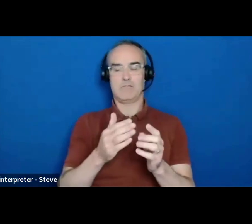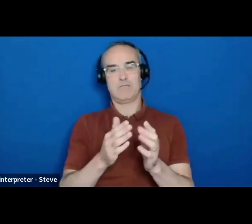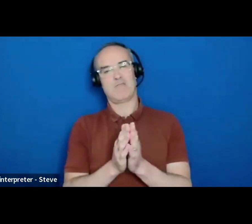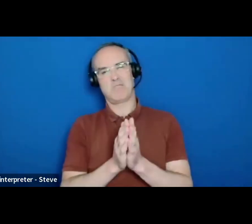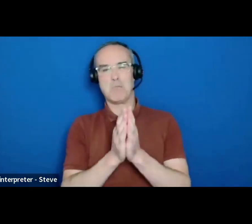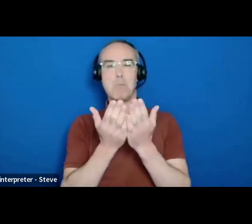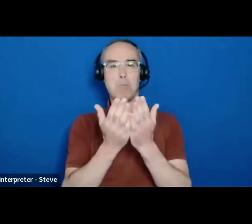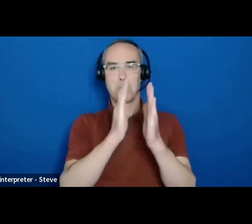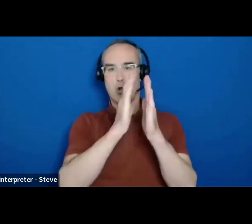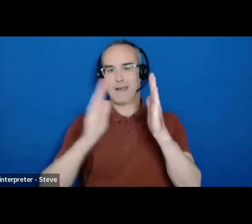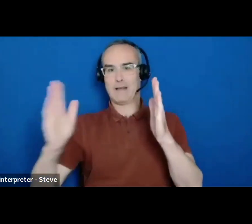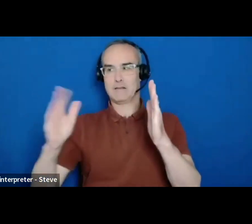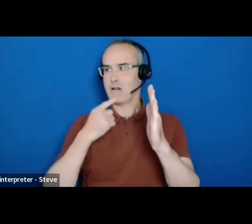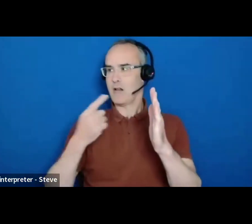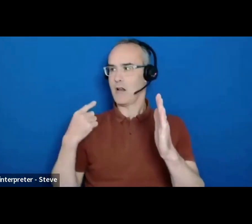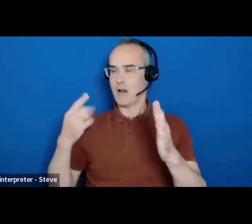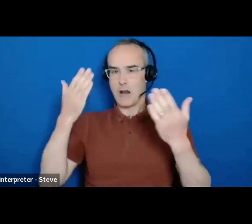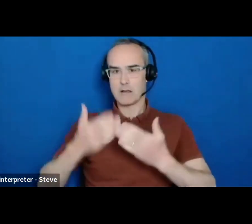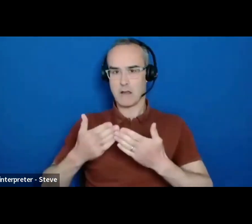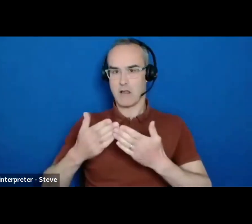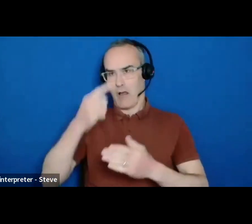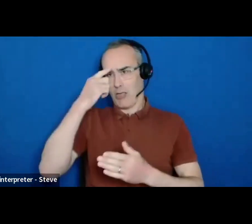to tidy up last night in anticipation of the event today.